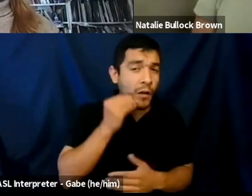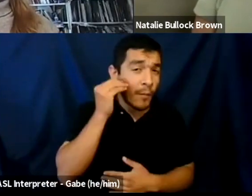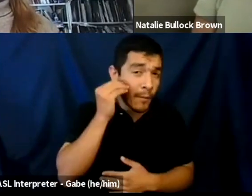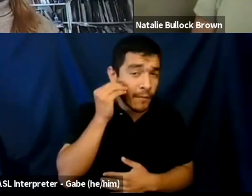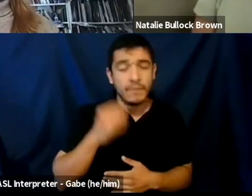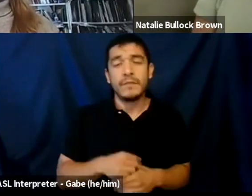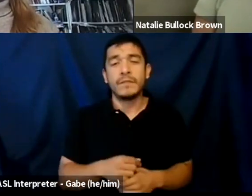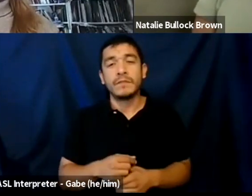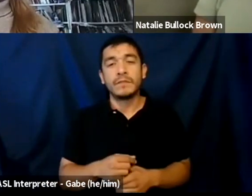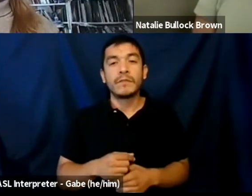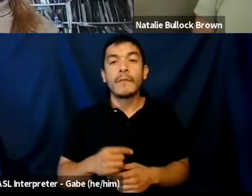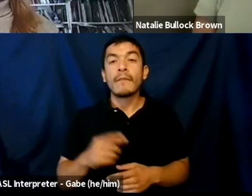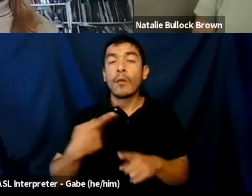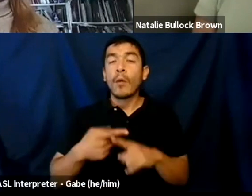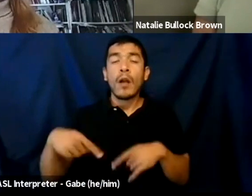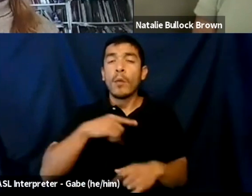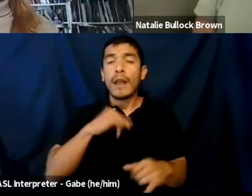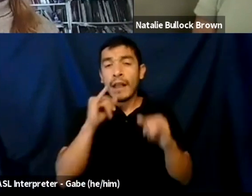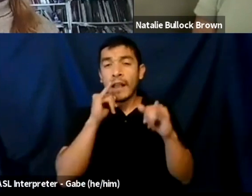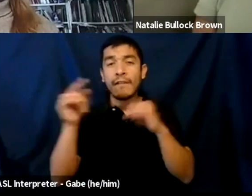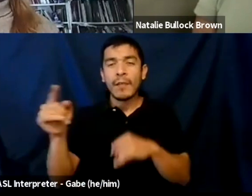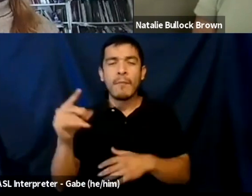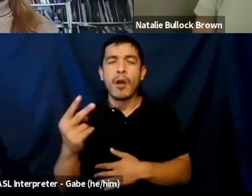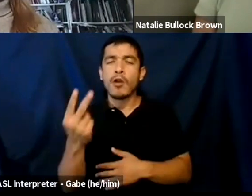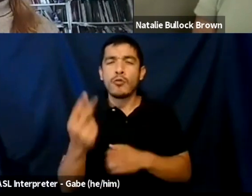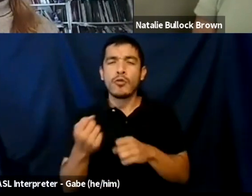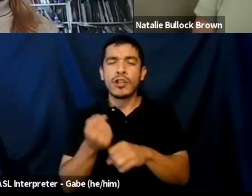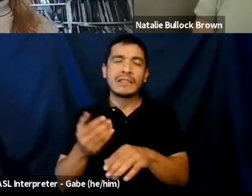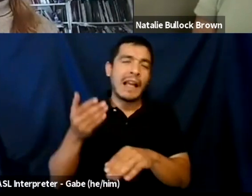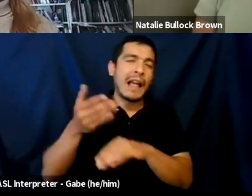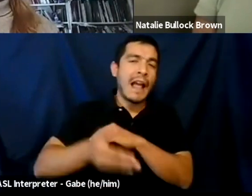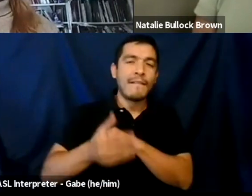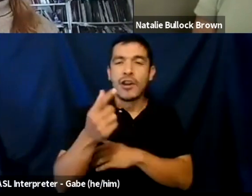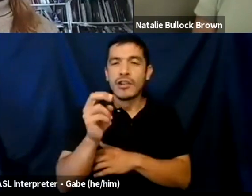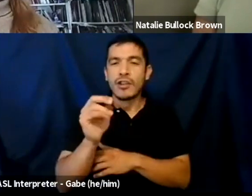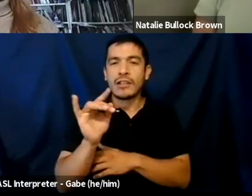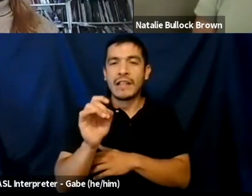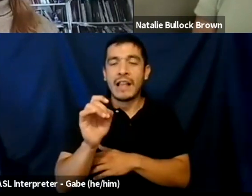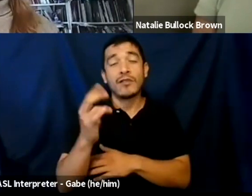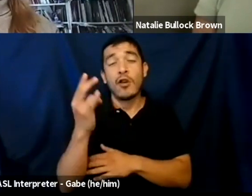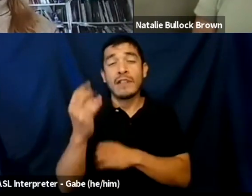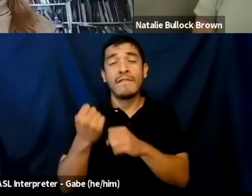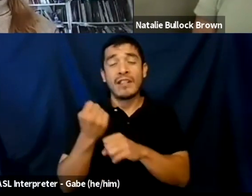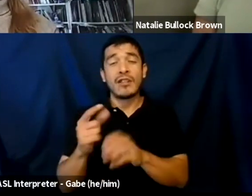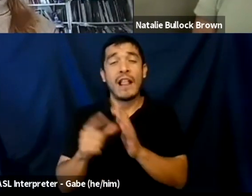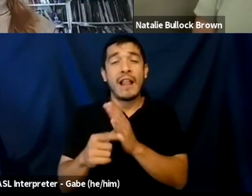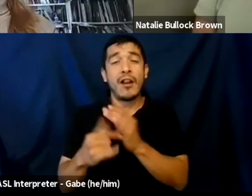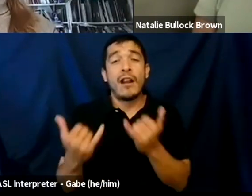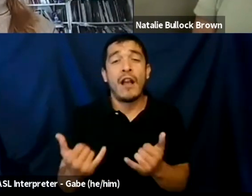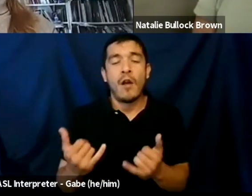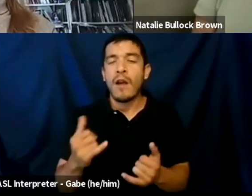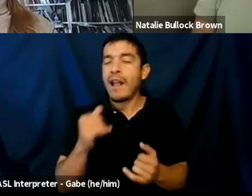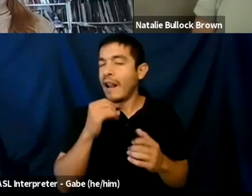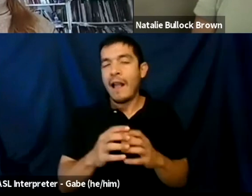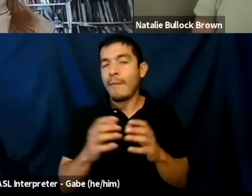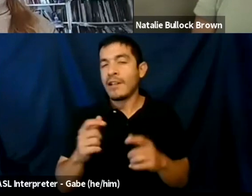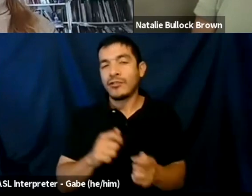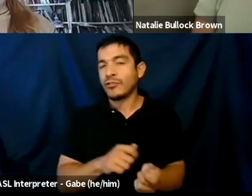it was two years after the genocide. So, seven years later, not that much has changed. And then the fifth finding which was really concerning